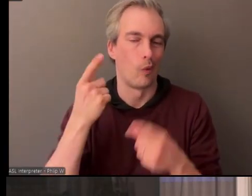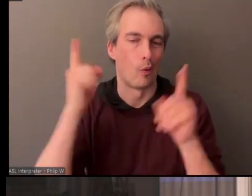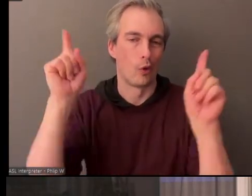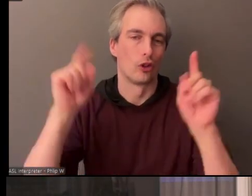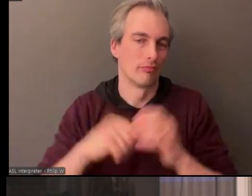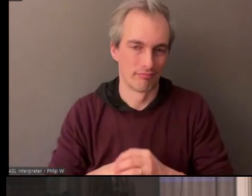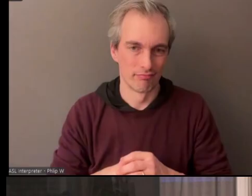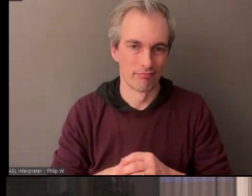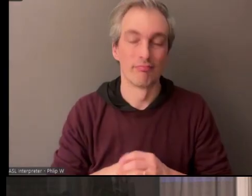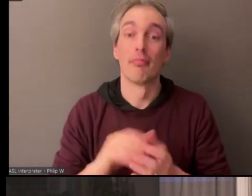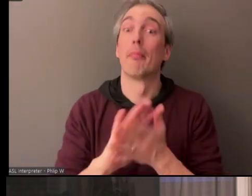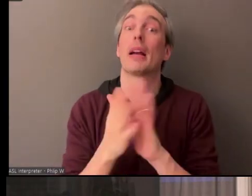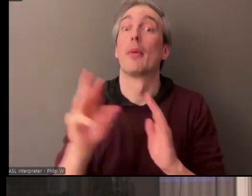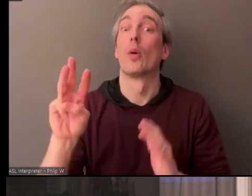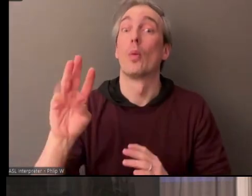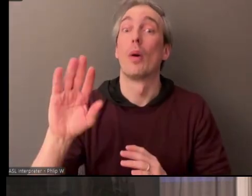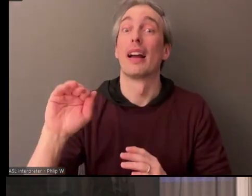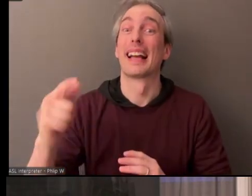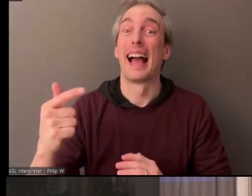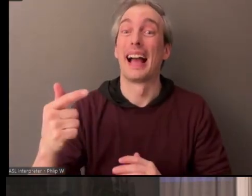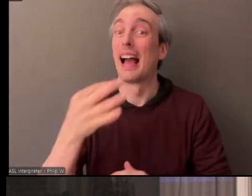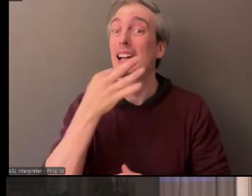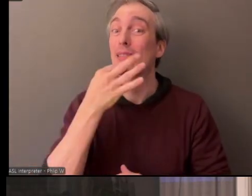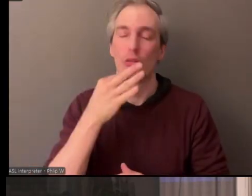Okay? The room hasn't revolted yet. Just give it a minute.